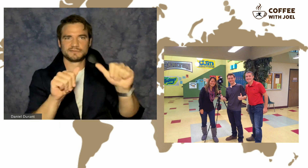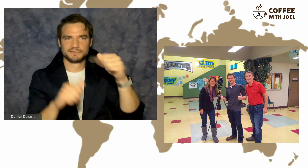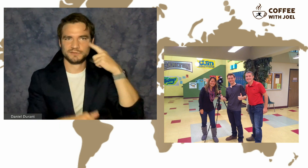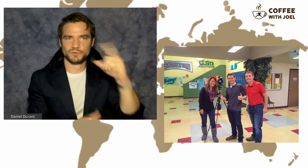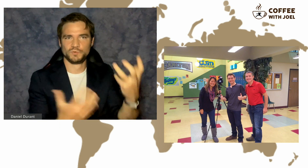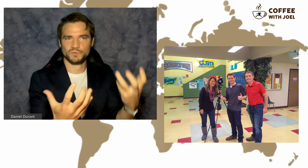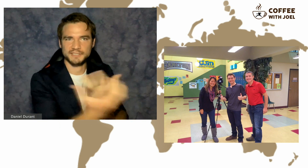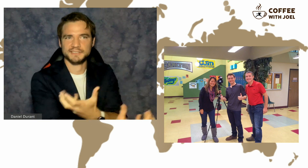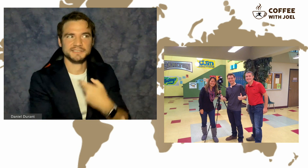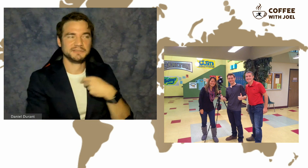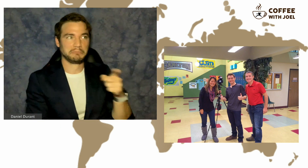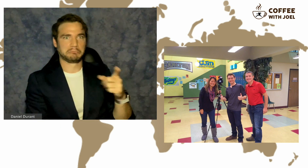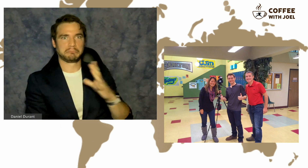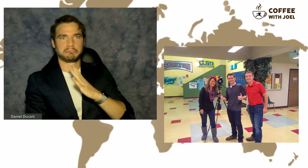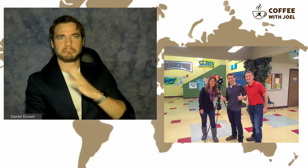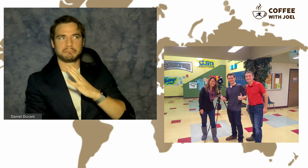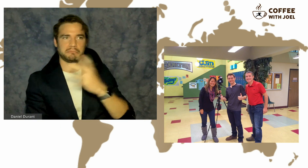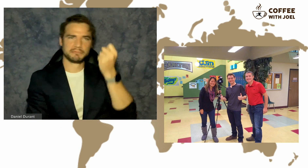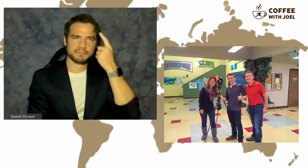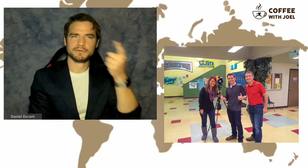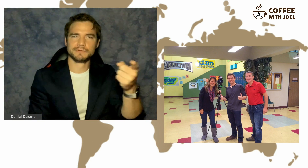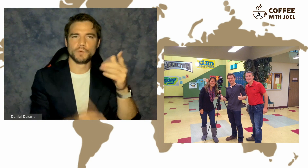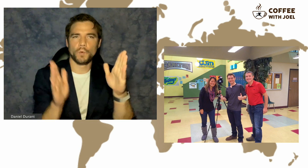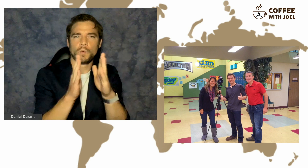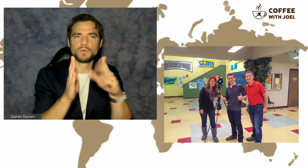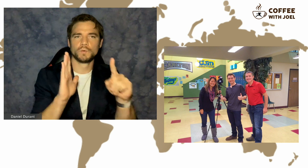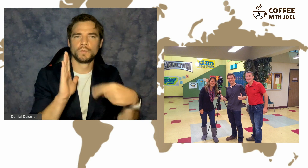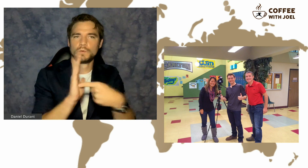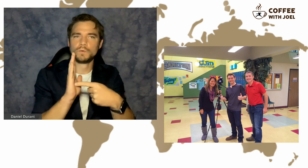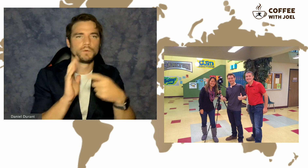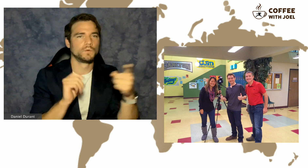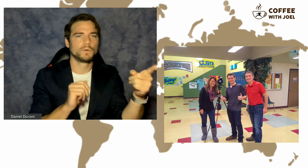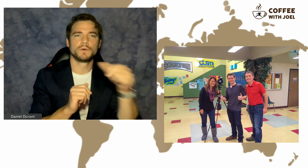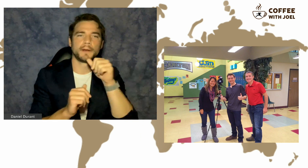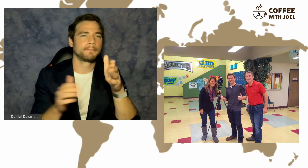I auditioned for Switched at Birth for a small role.